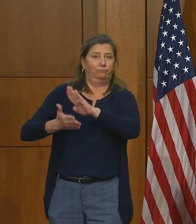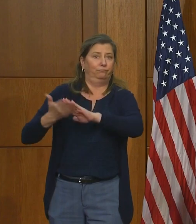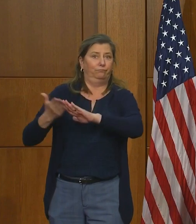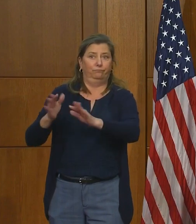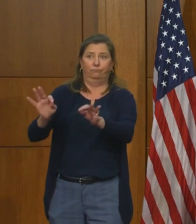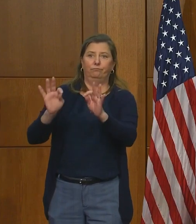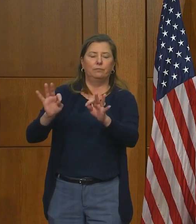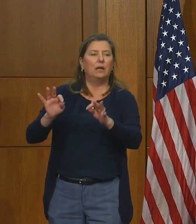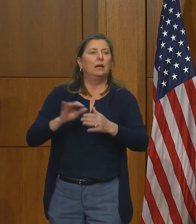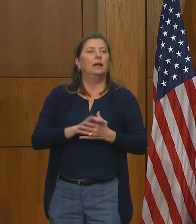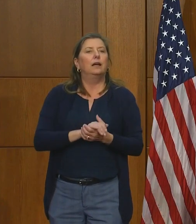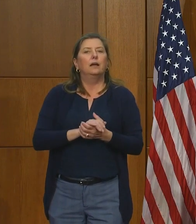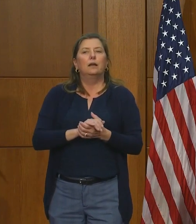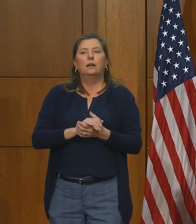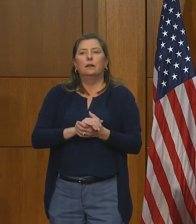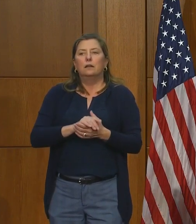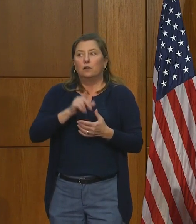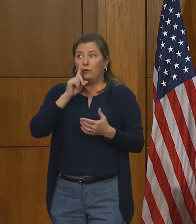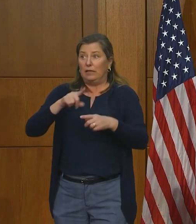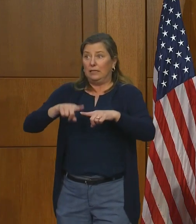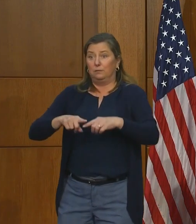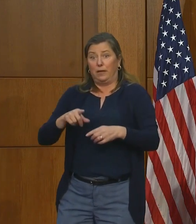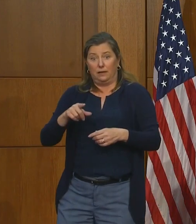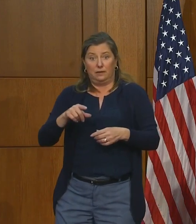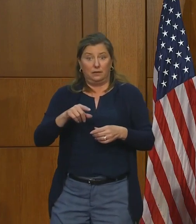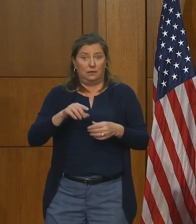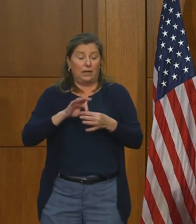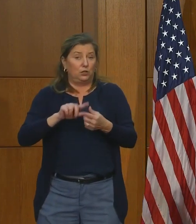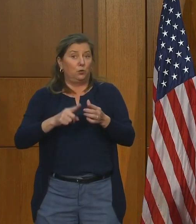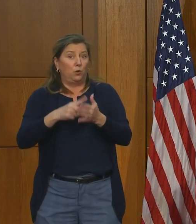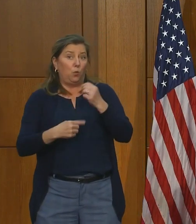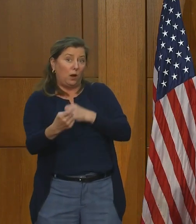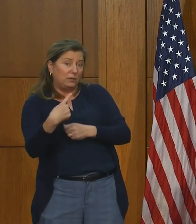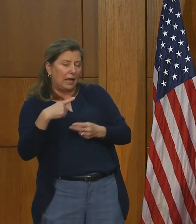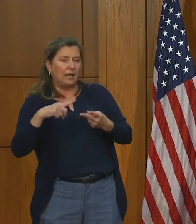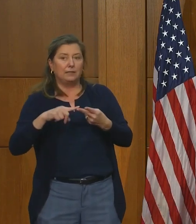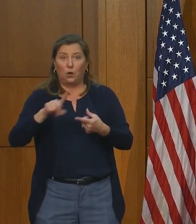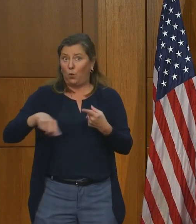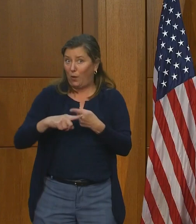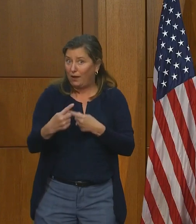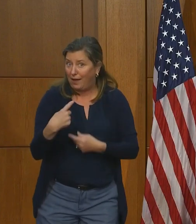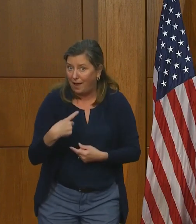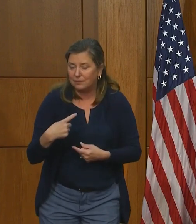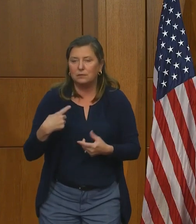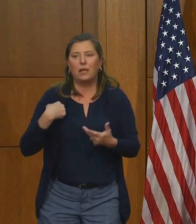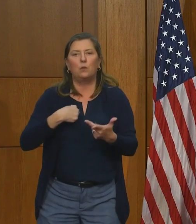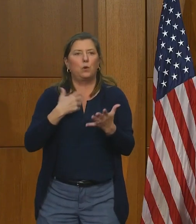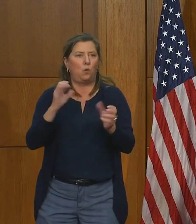TIRE. WAS NOT. FINISHED IT REALLY HAD TO DO WITH THE